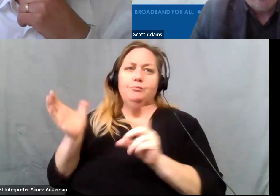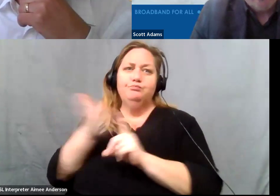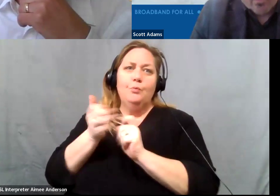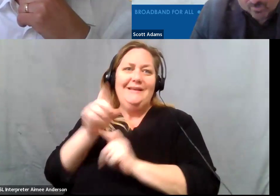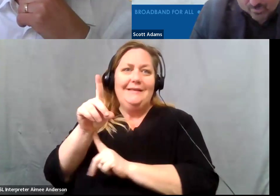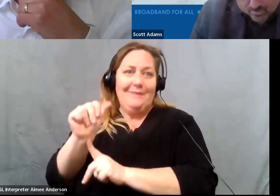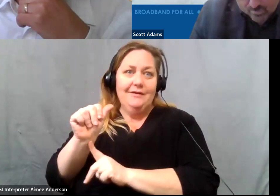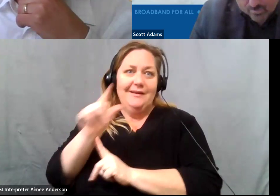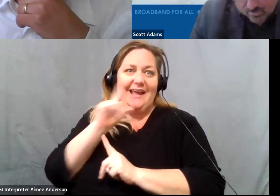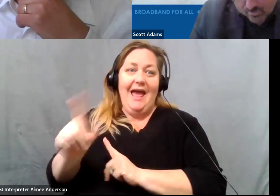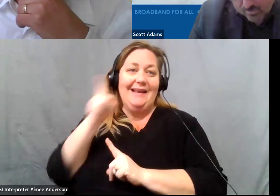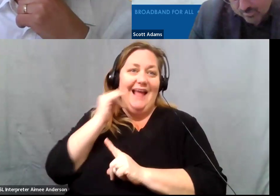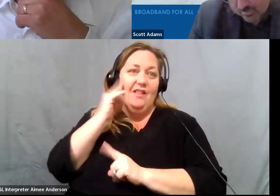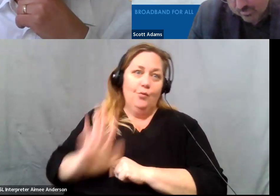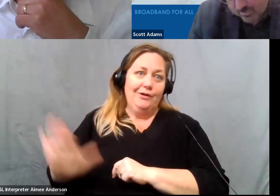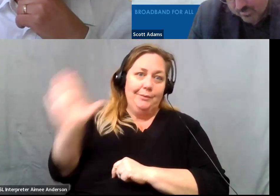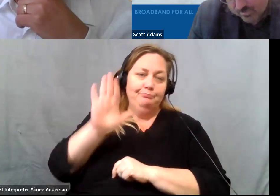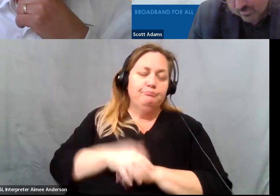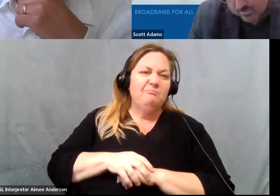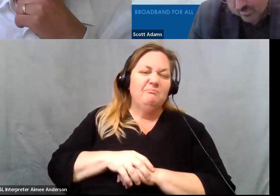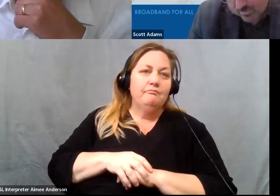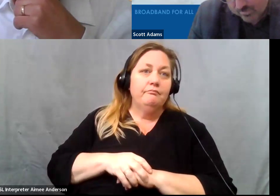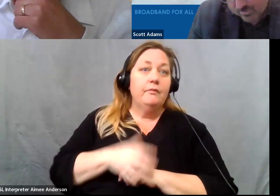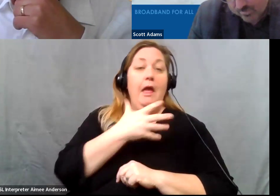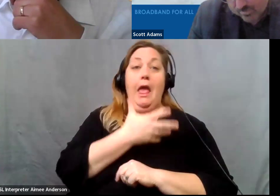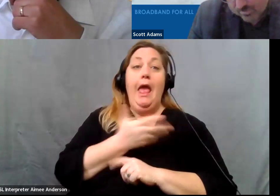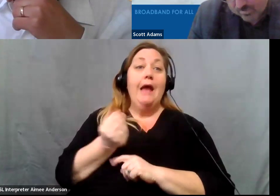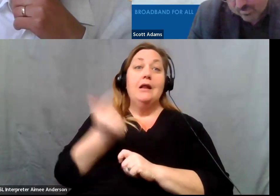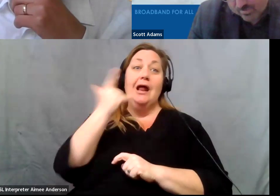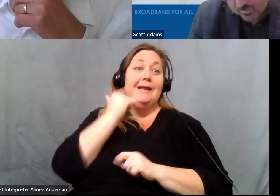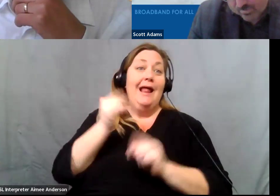in the state of California and a lot of California residents and a lot of California residents for